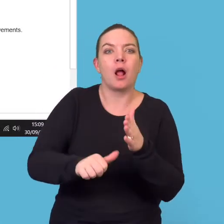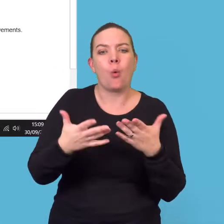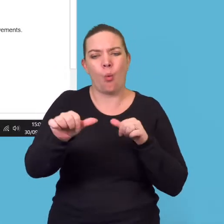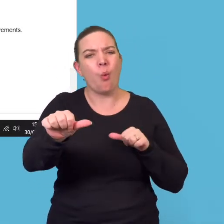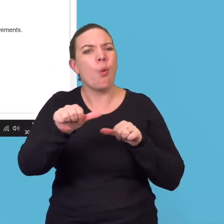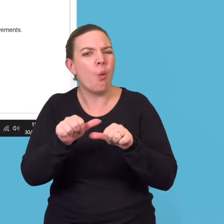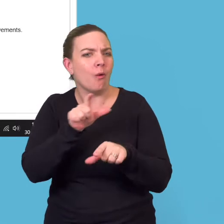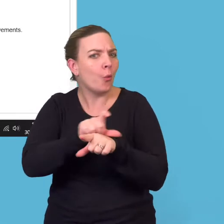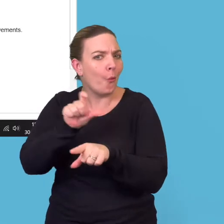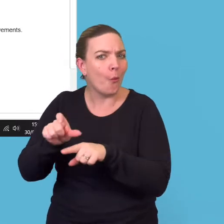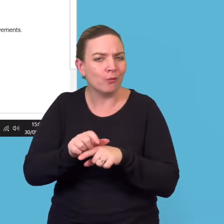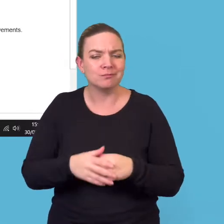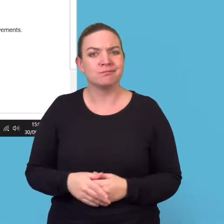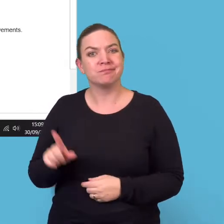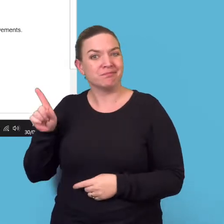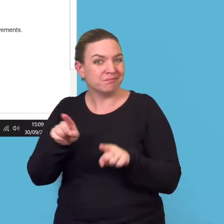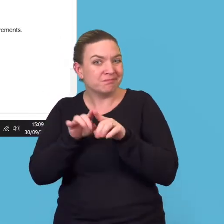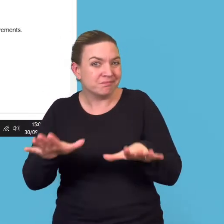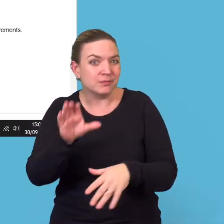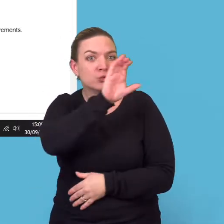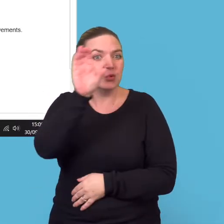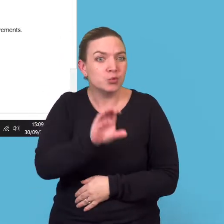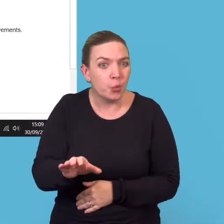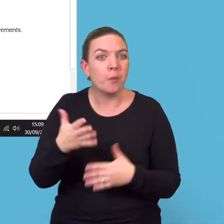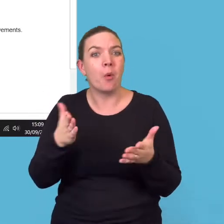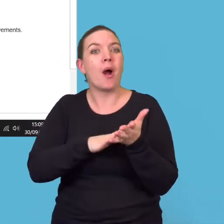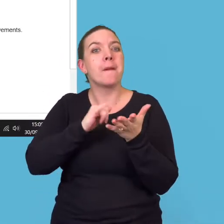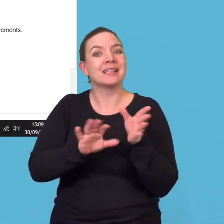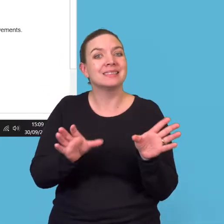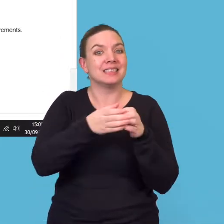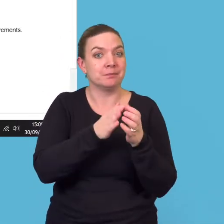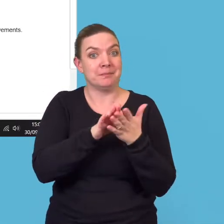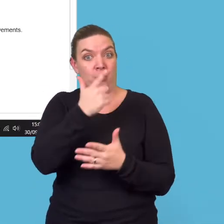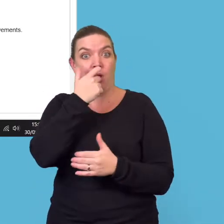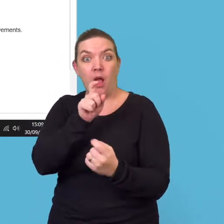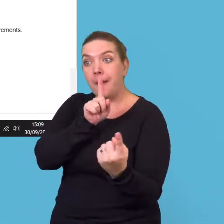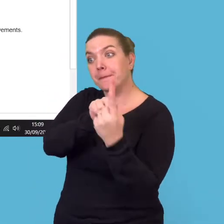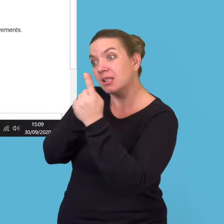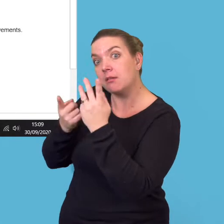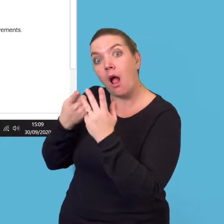to meet other people and our lecturers in real-time. When you sign up to one of our live events,